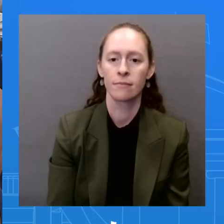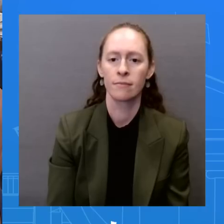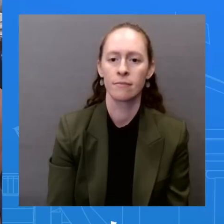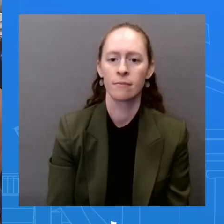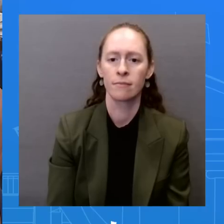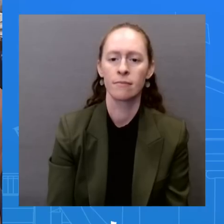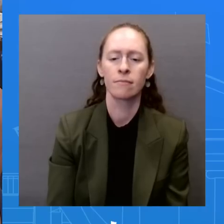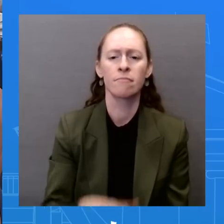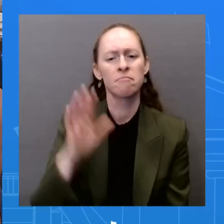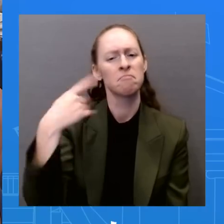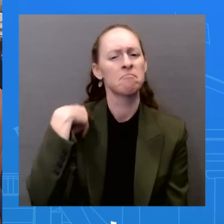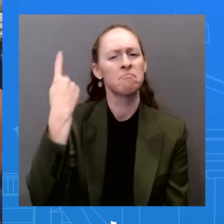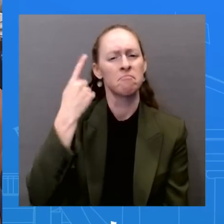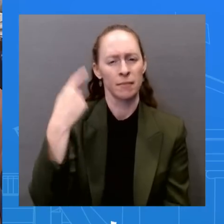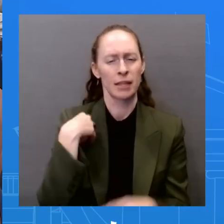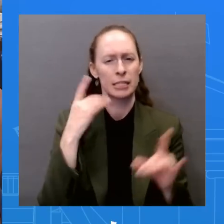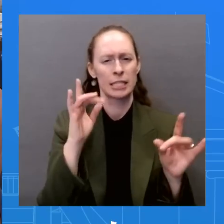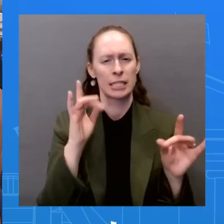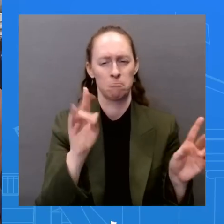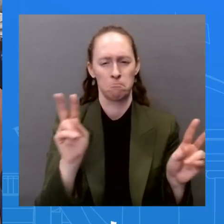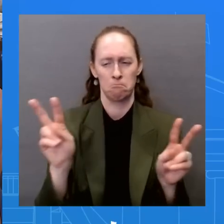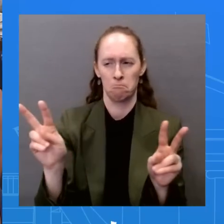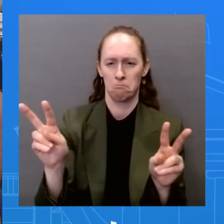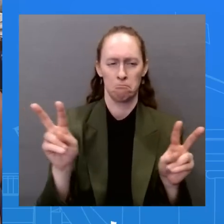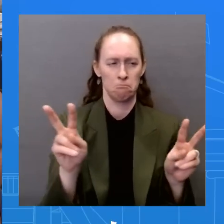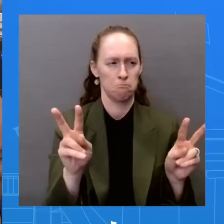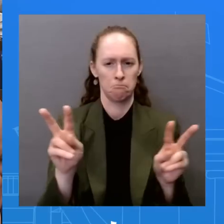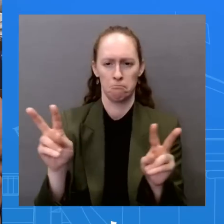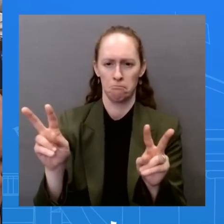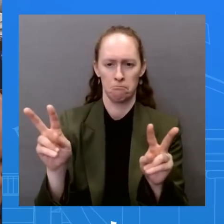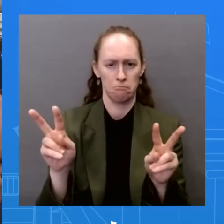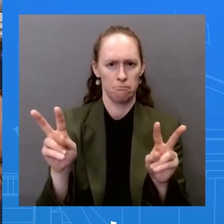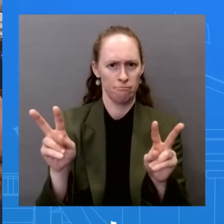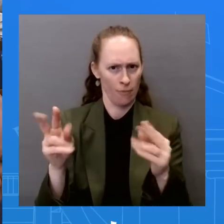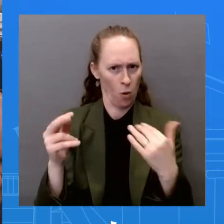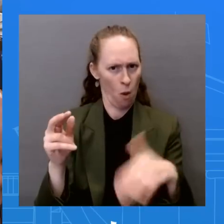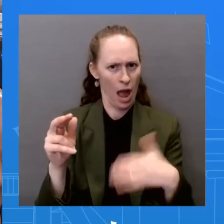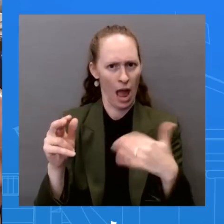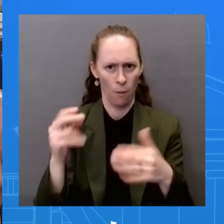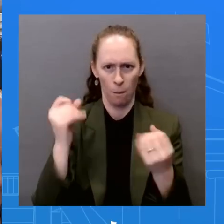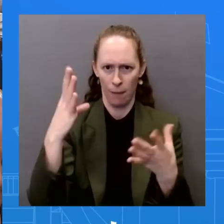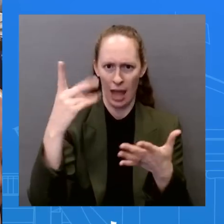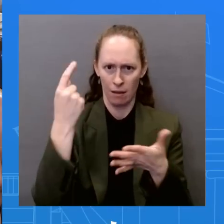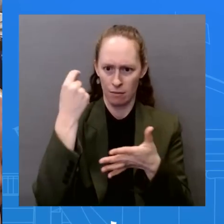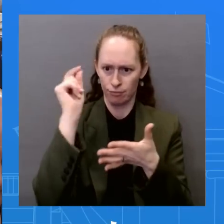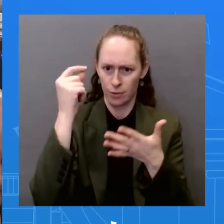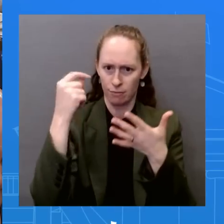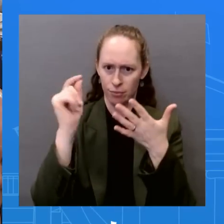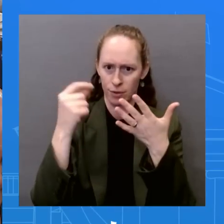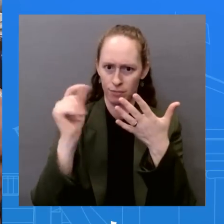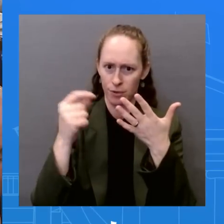And certainly, there's a lot -- >> Ms. Jean-Pierre: Really? Have we? I think we've said that a few times. The Press: And the -- the President has a lot -- Ms. Jean-Pierre: And you guys have reported it, too. So --